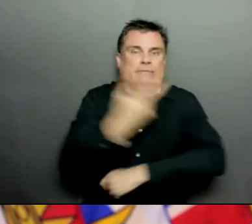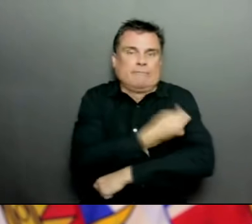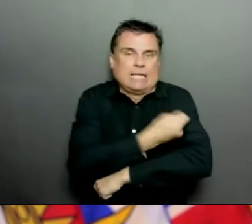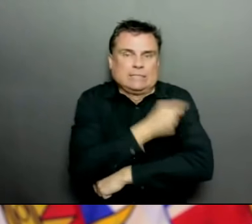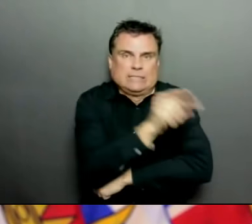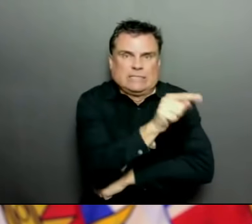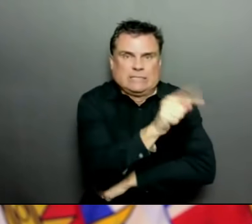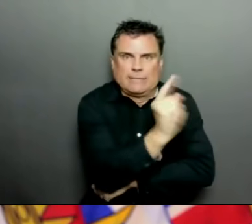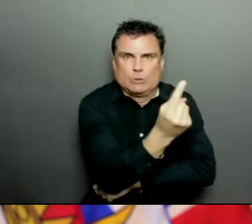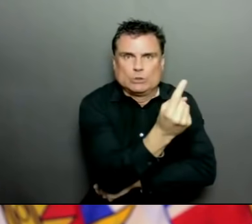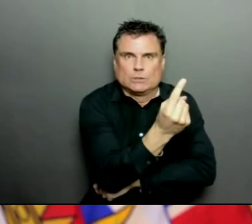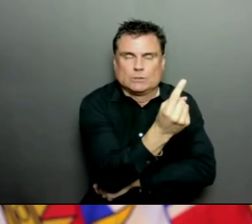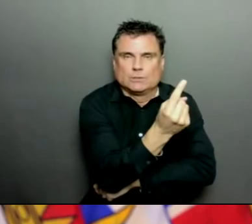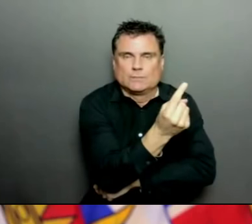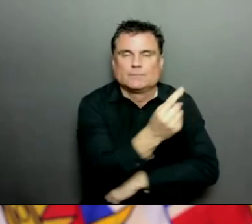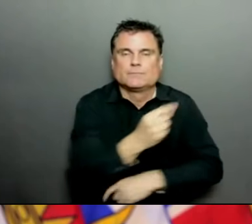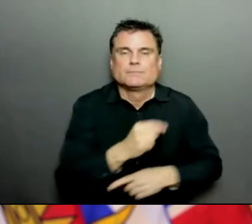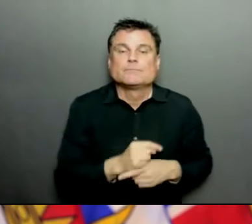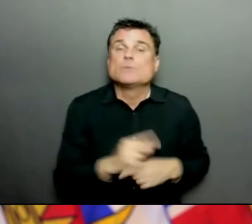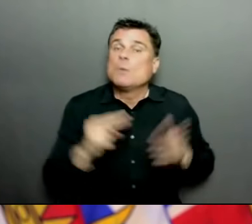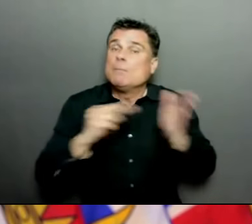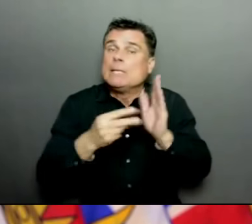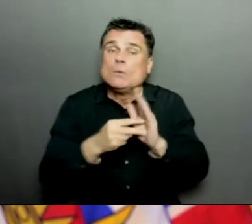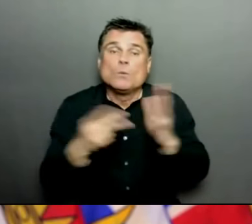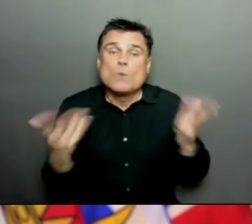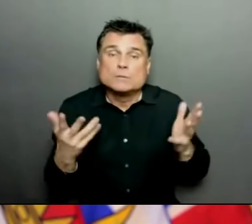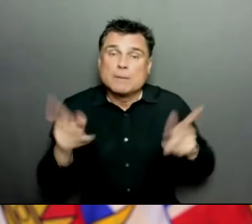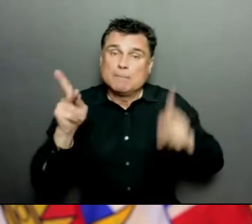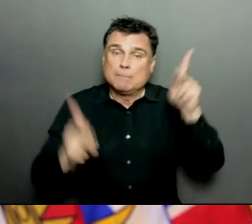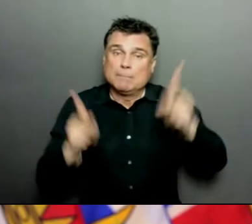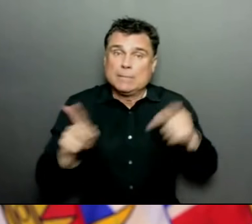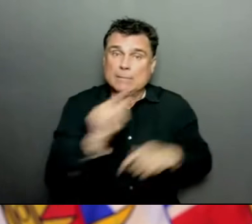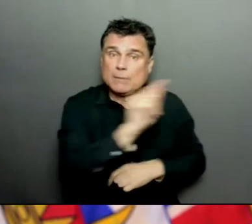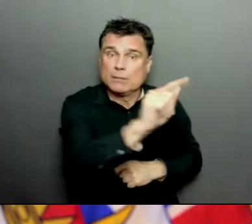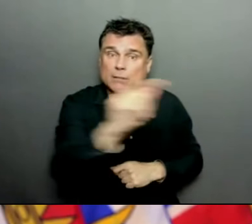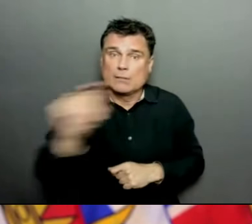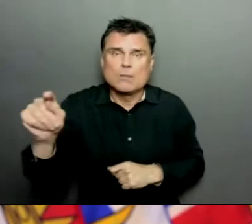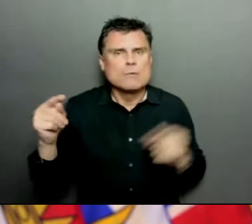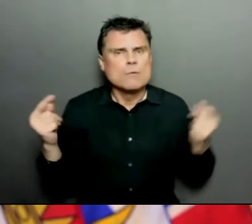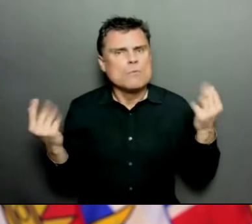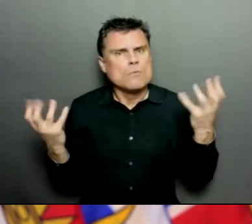how we ensure their safety, how we monitor very carefully for every